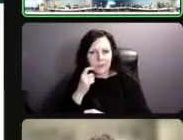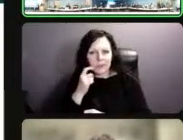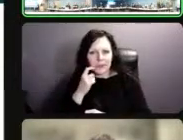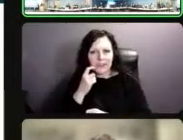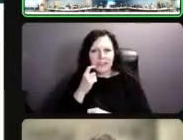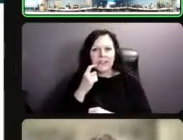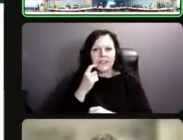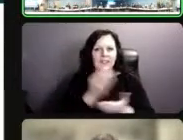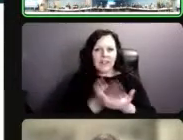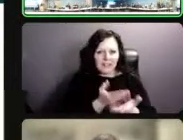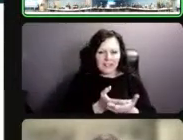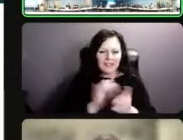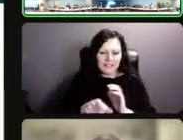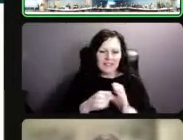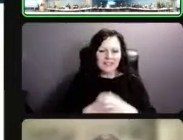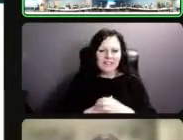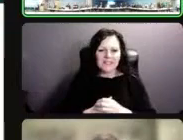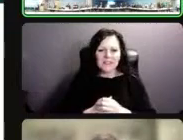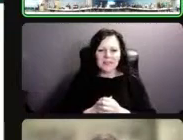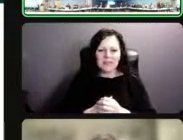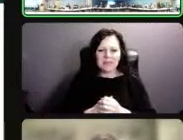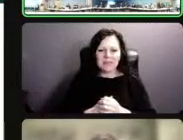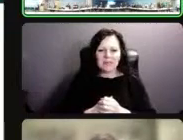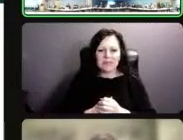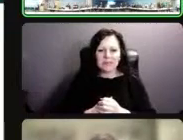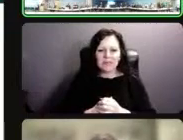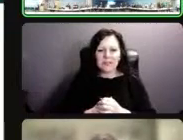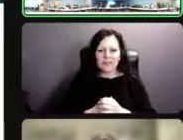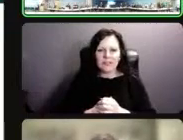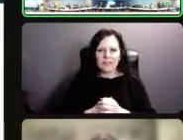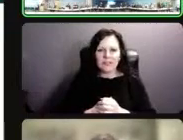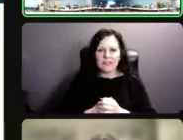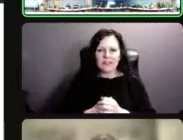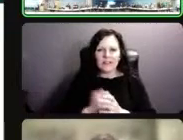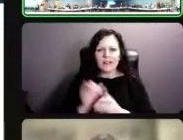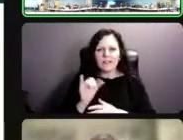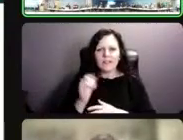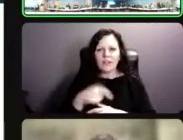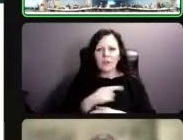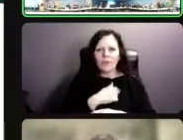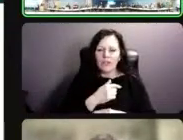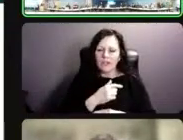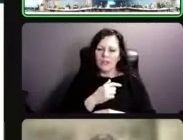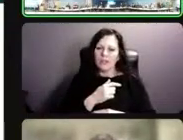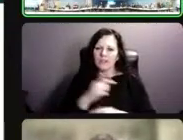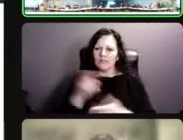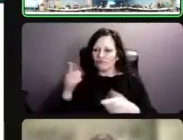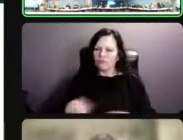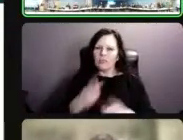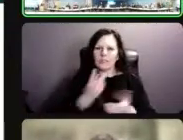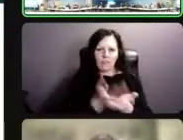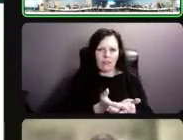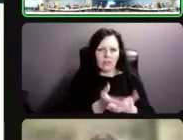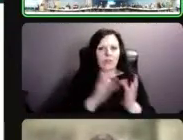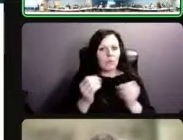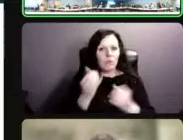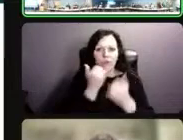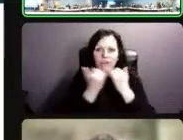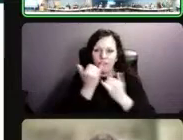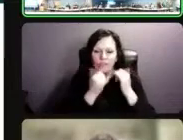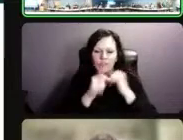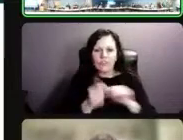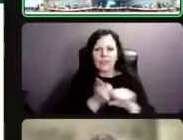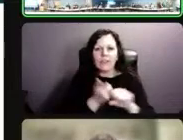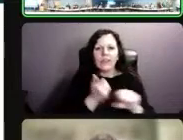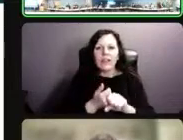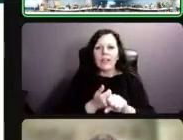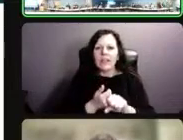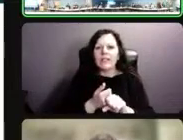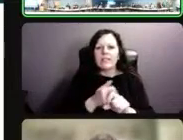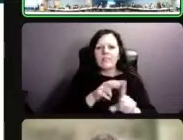AS EFFECTIVE, JUST AS VALID.